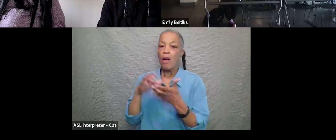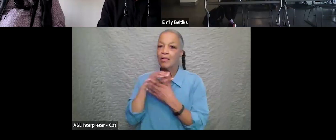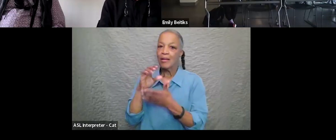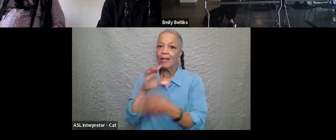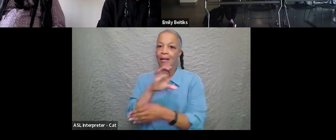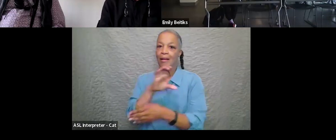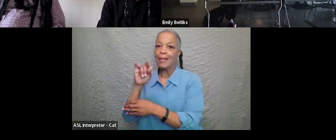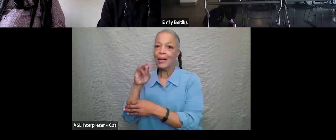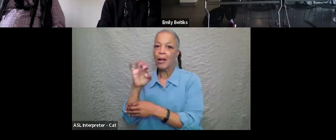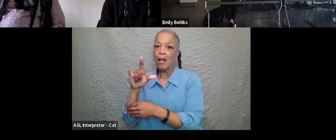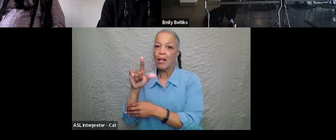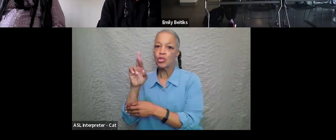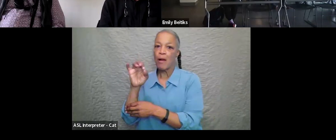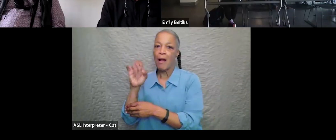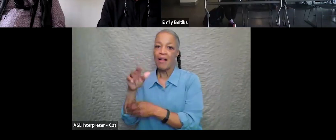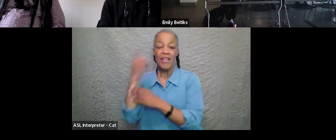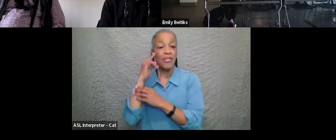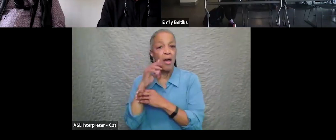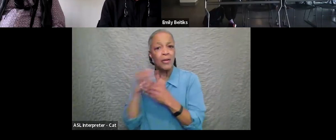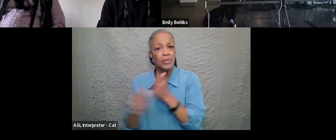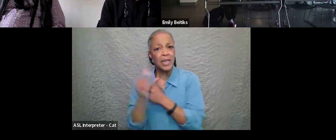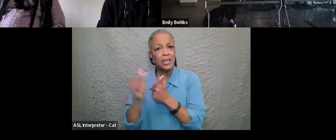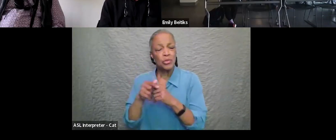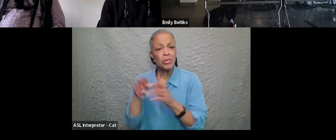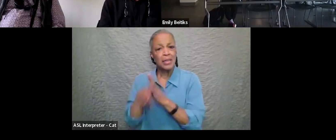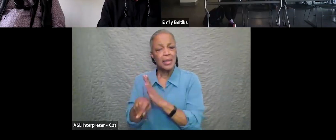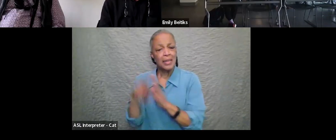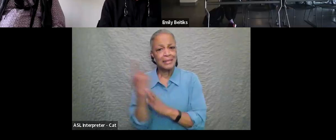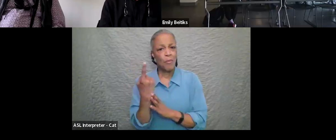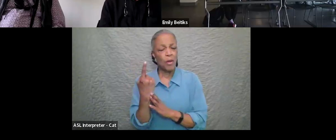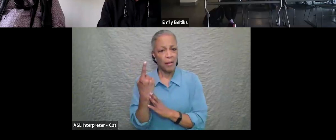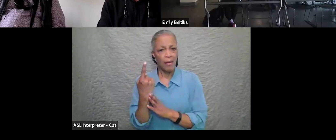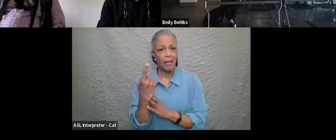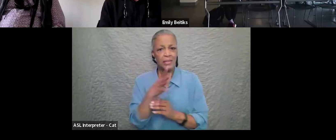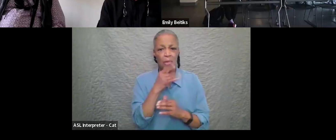in danger of killing someone or perhaps himself.